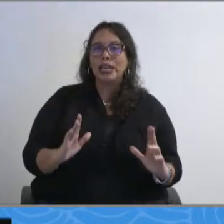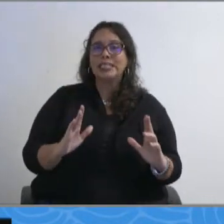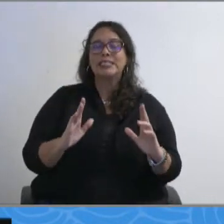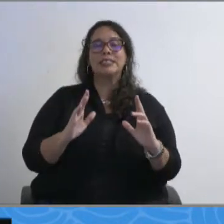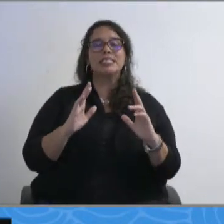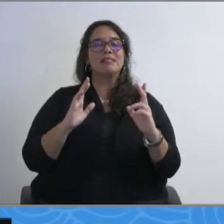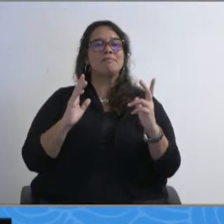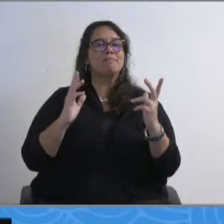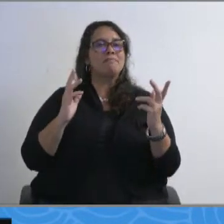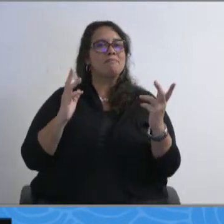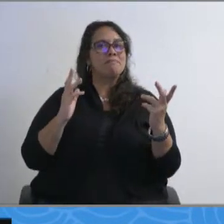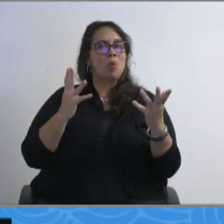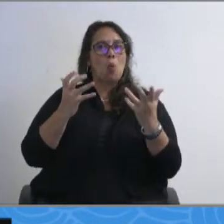and this would be the time to do so.